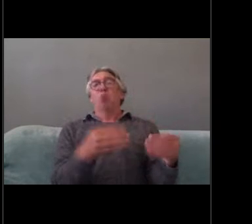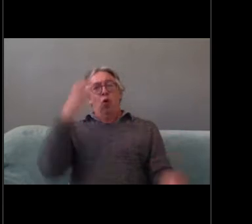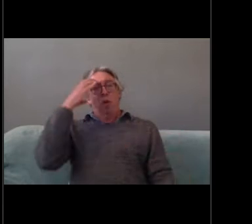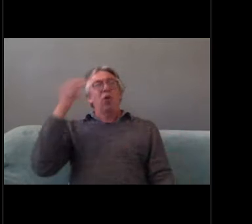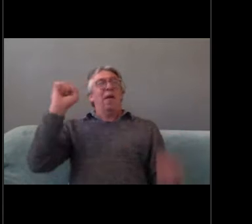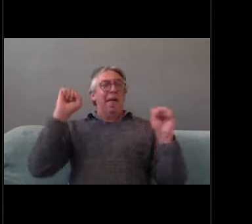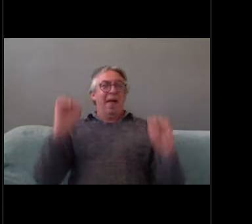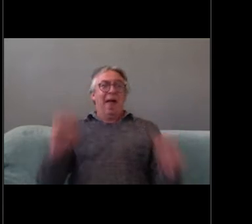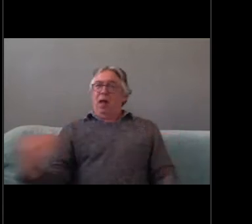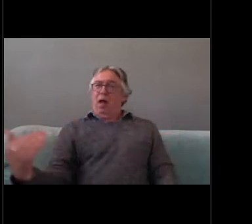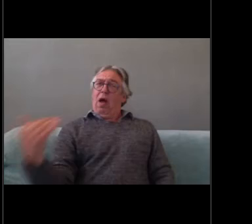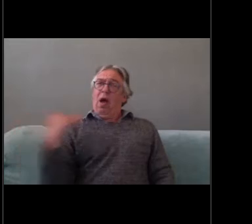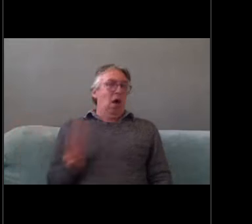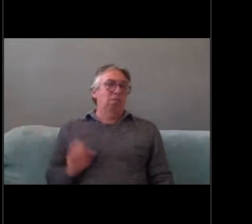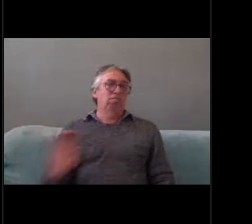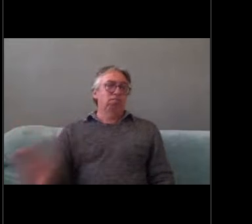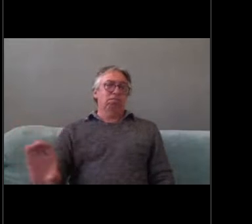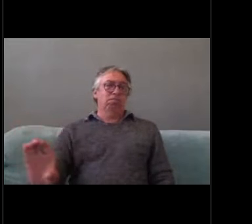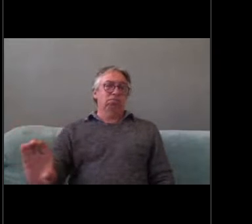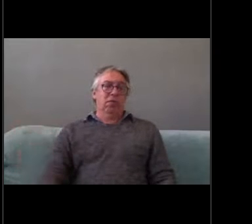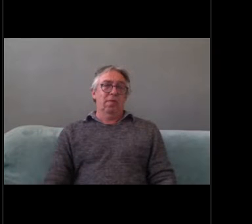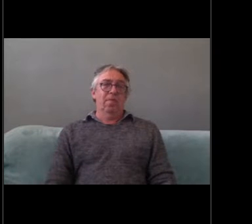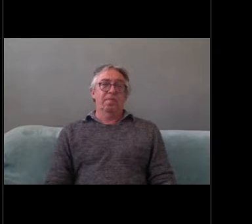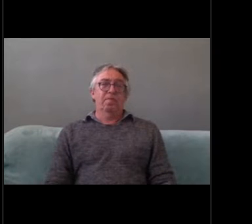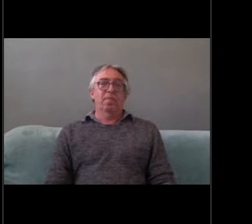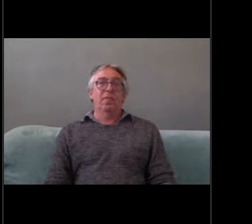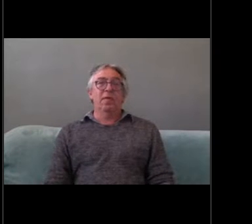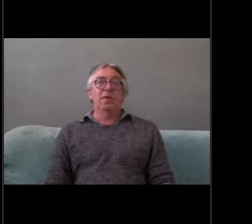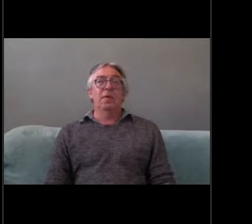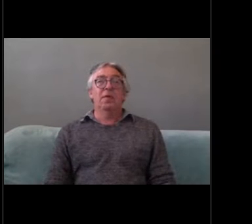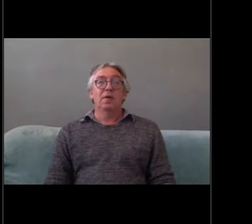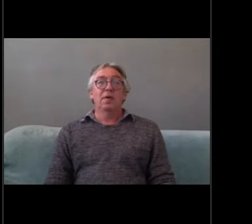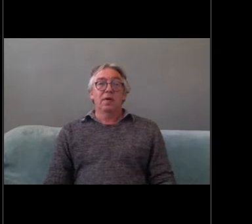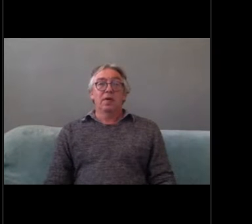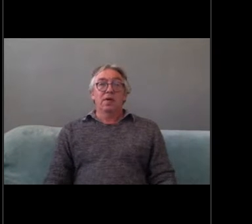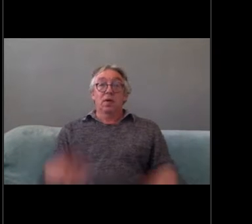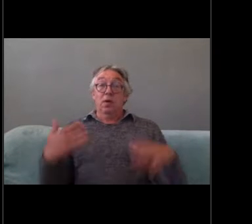So, the amount of money highlighted in these country specific letters,